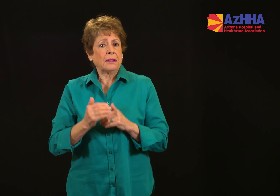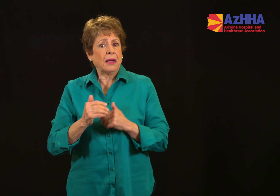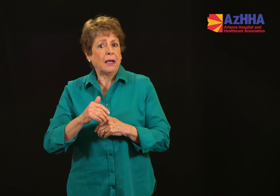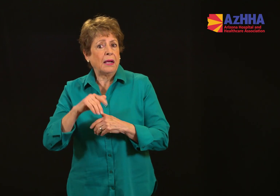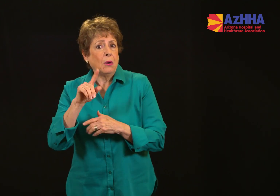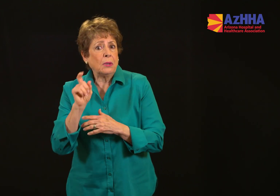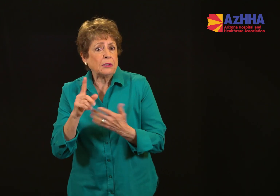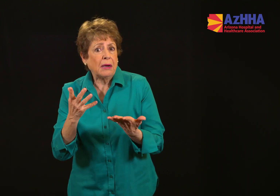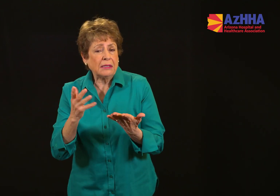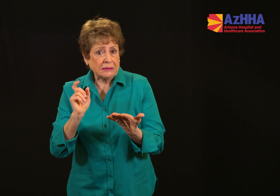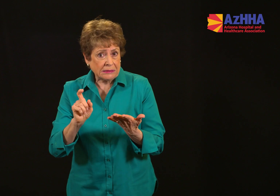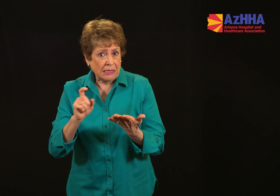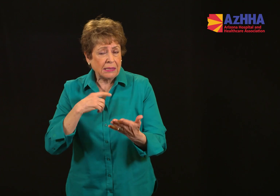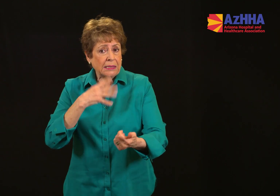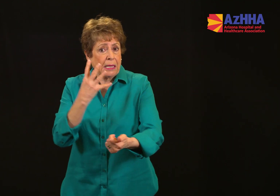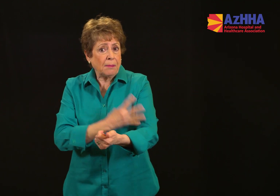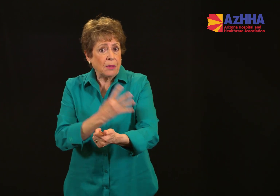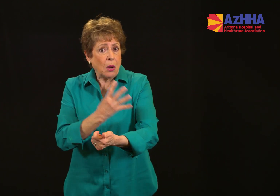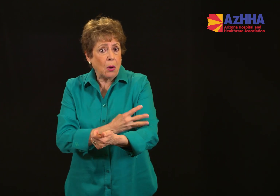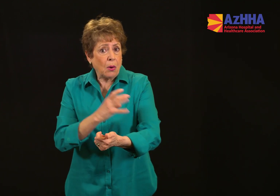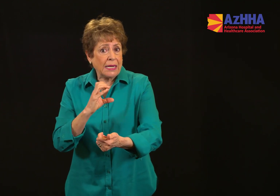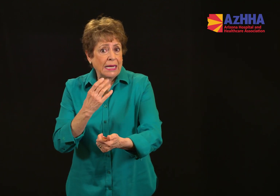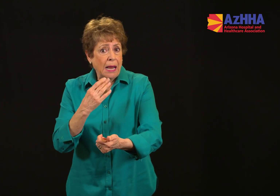Can I still have chemotherapy or other treatments